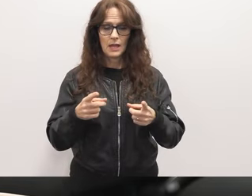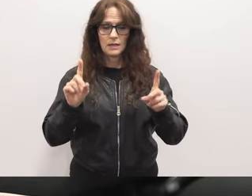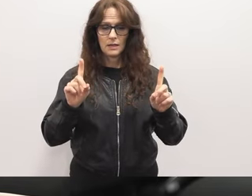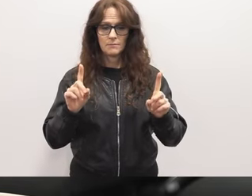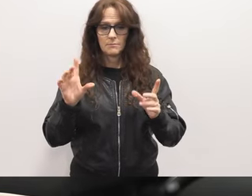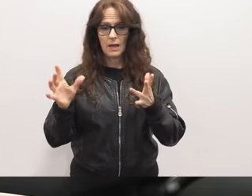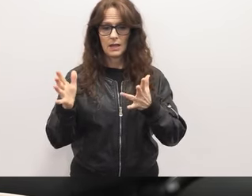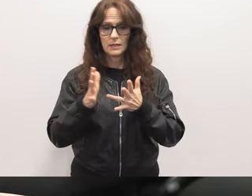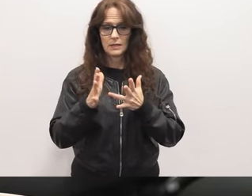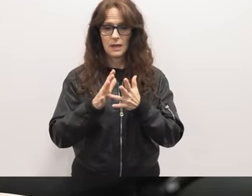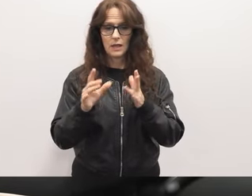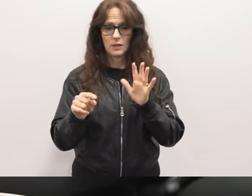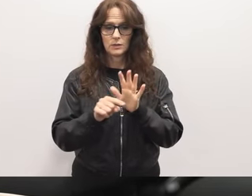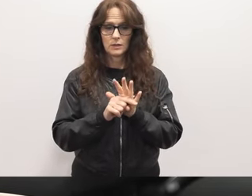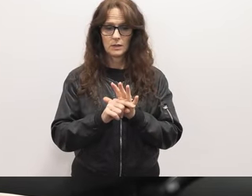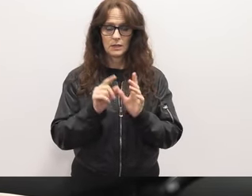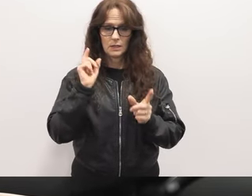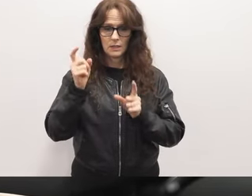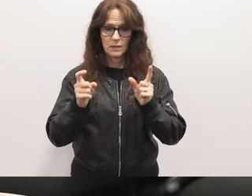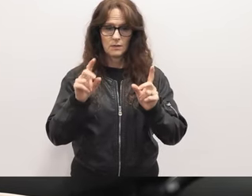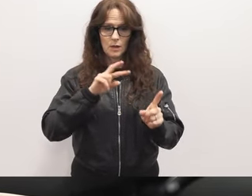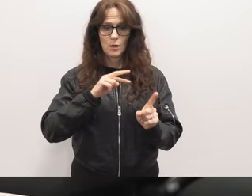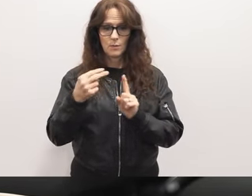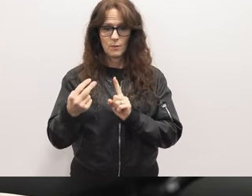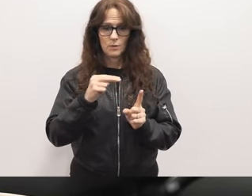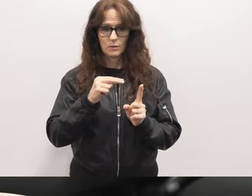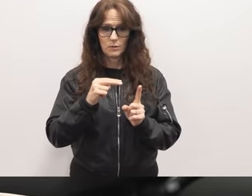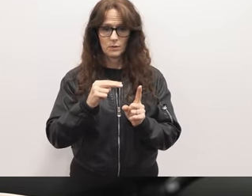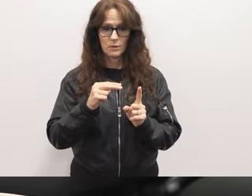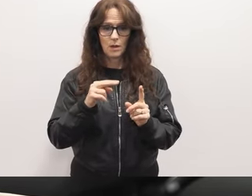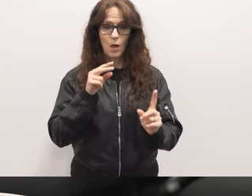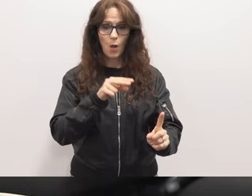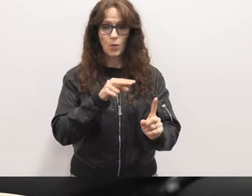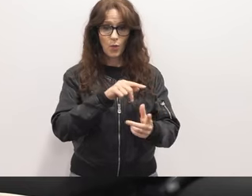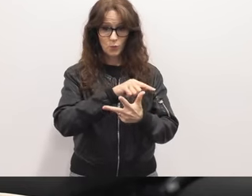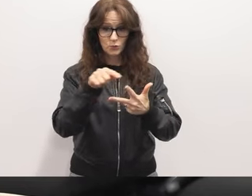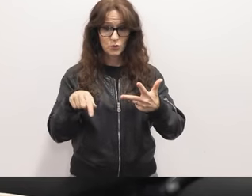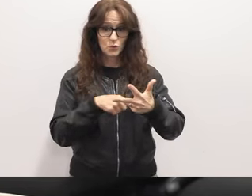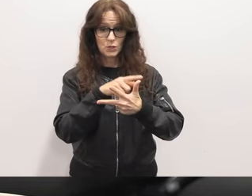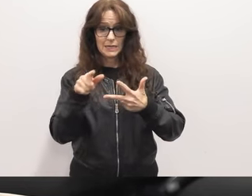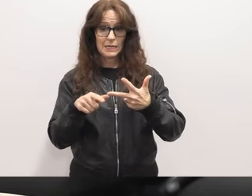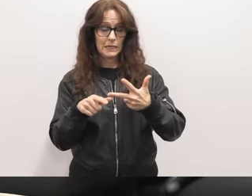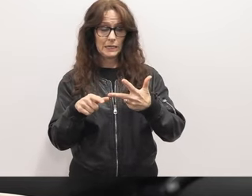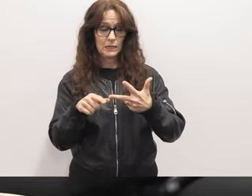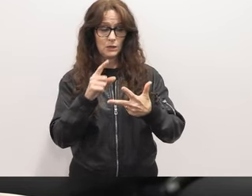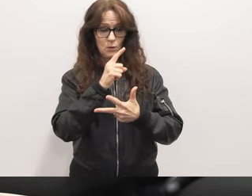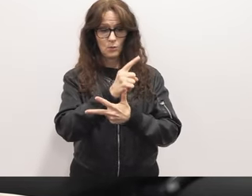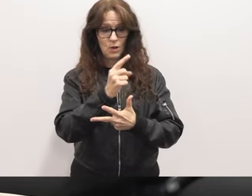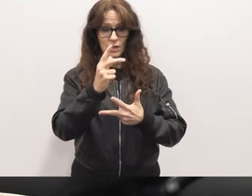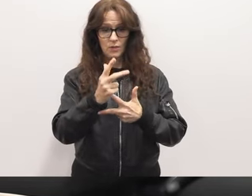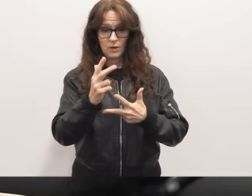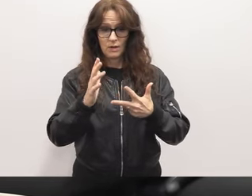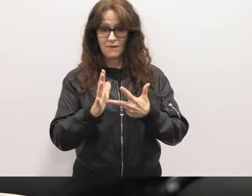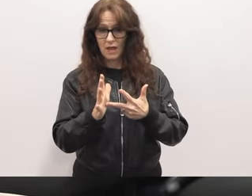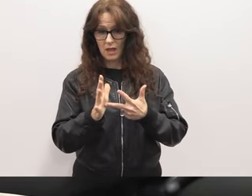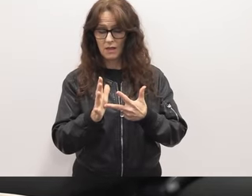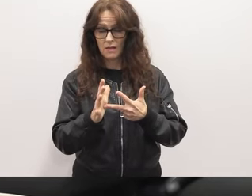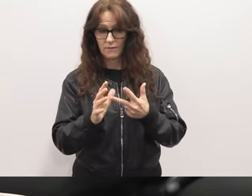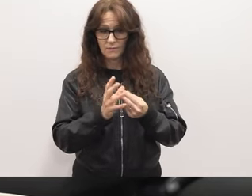So just giving you kind of a perspective of all the monitoring that those three goals include, you know, not combining them,